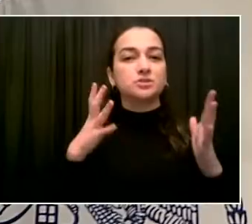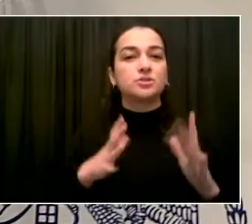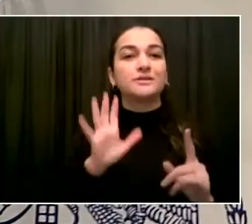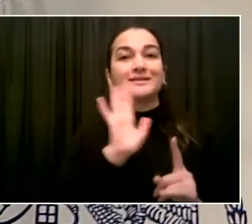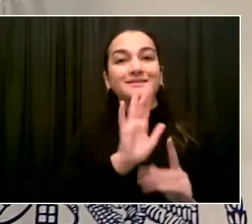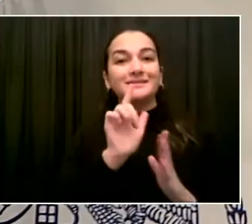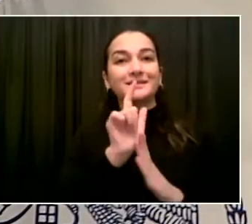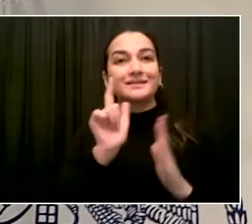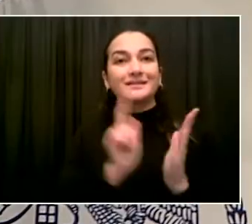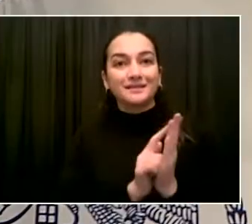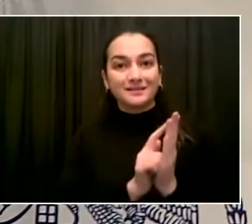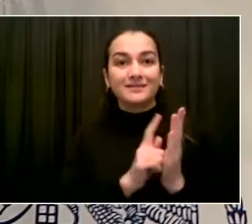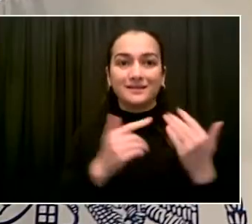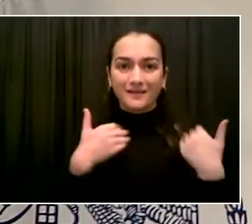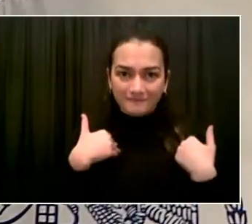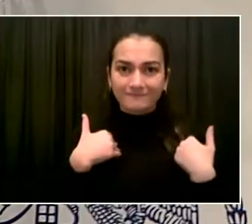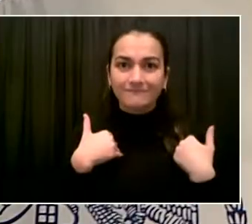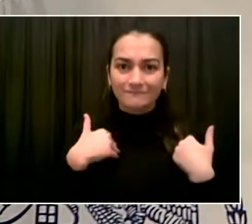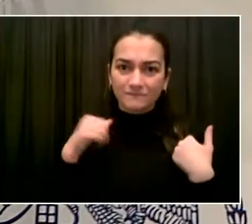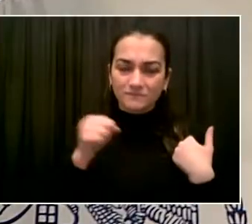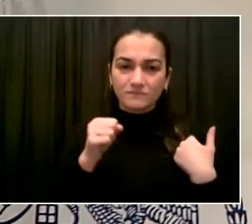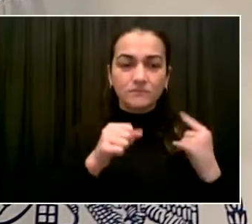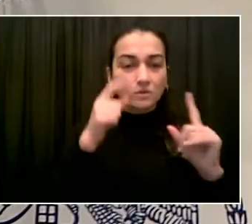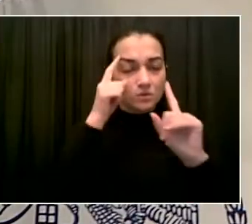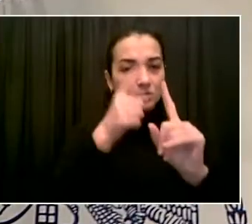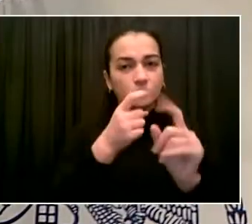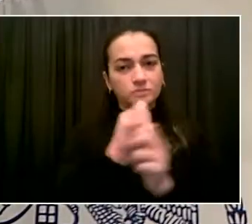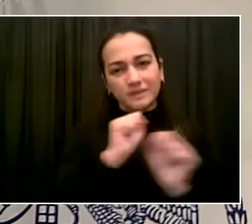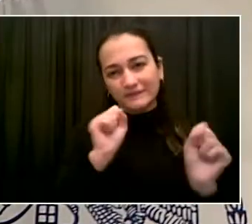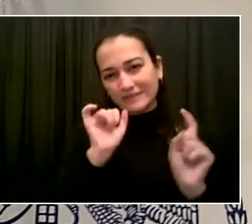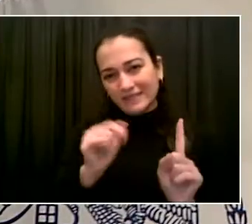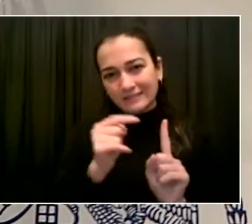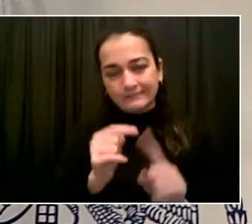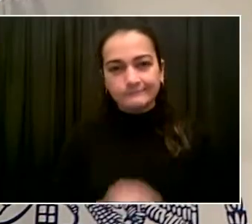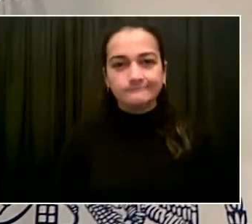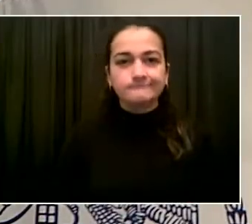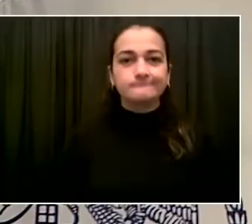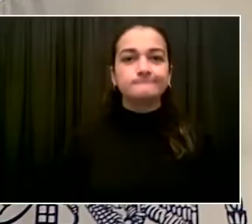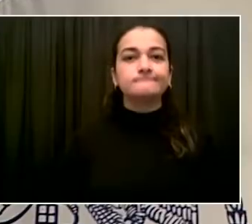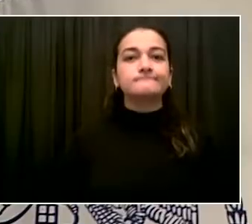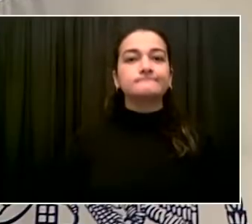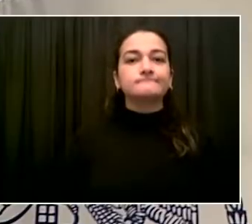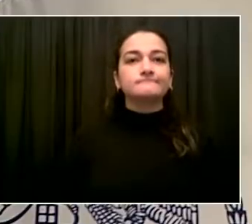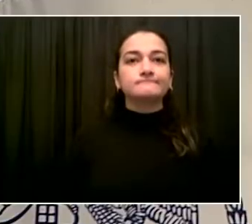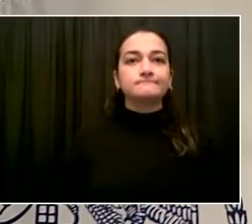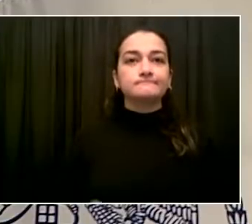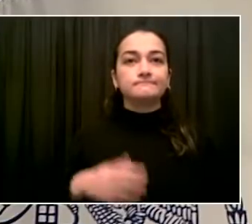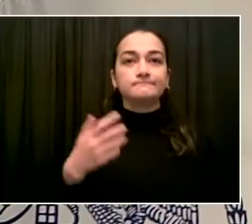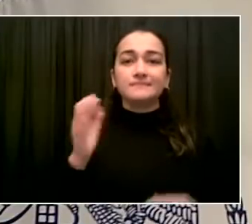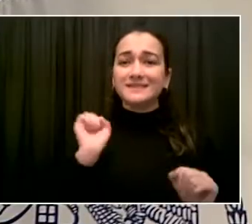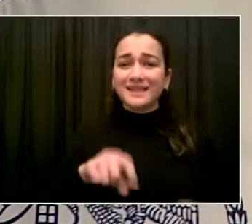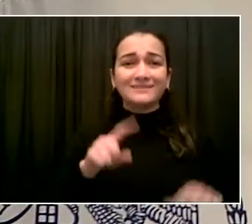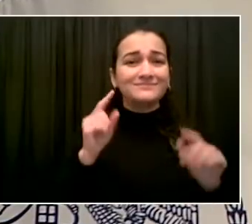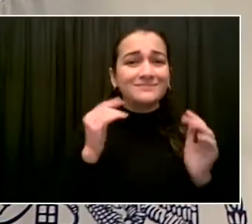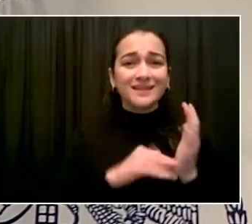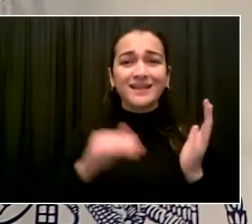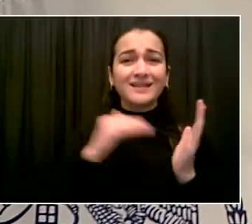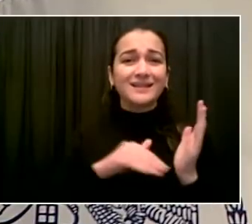KEEP THE PEOPLE